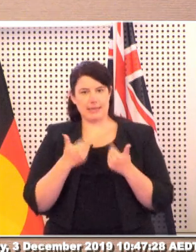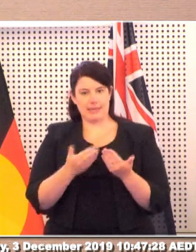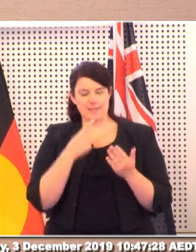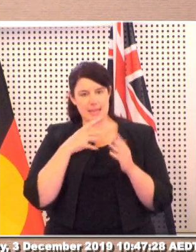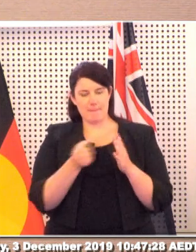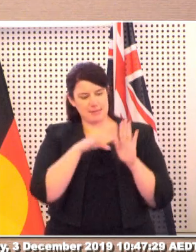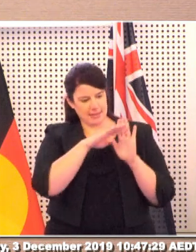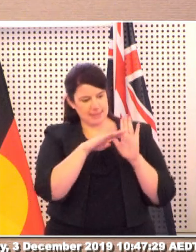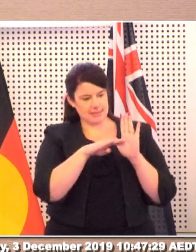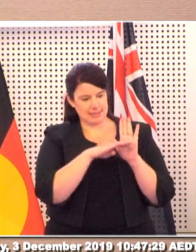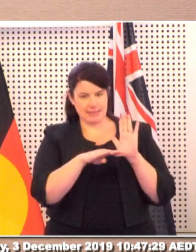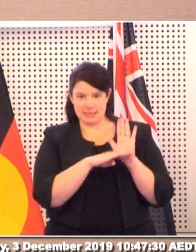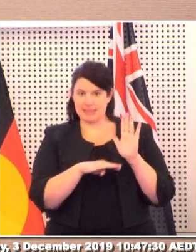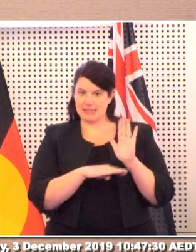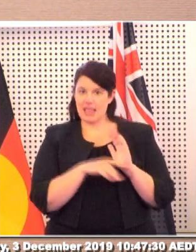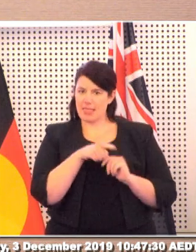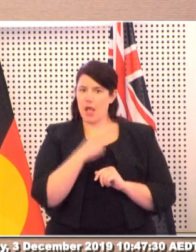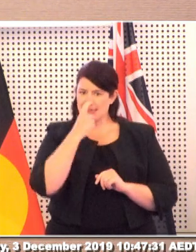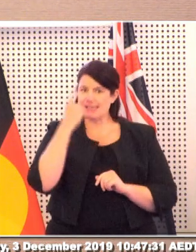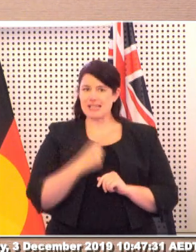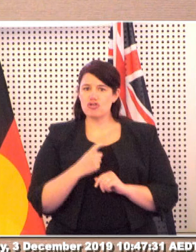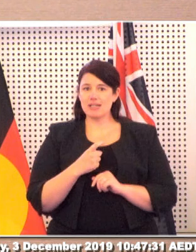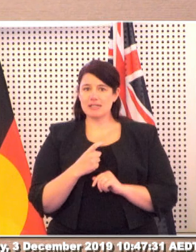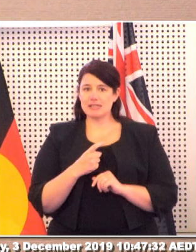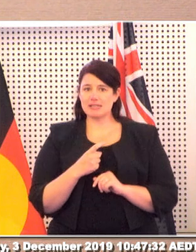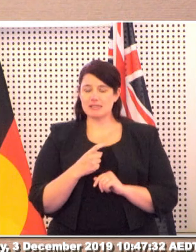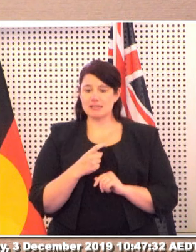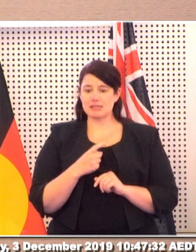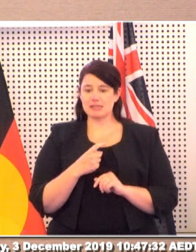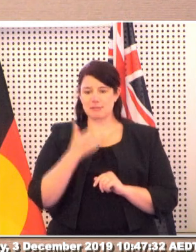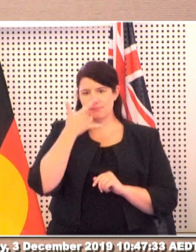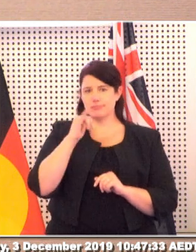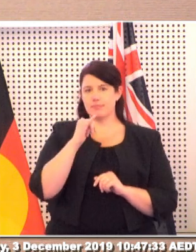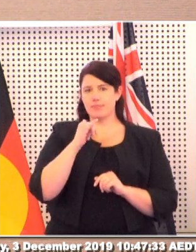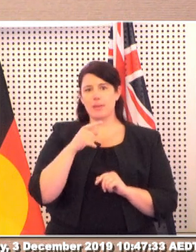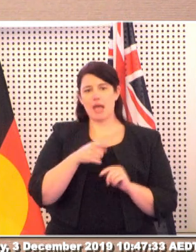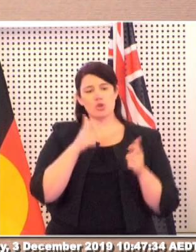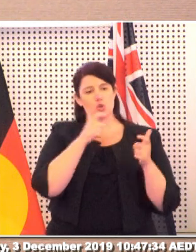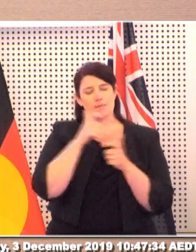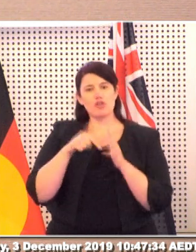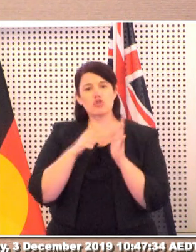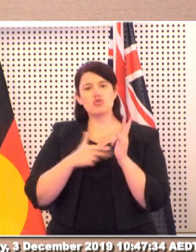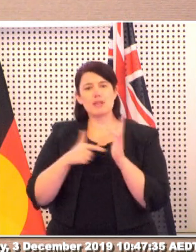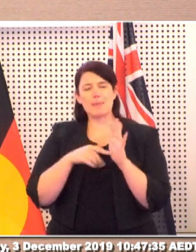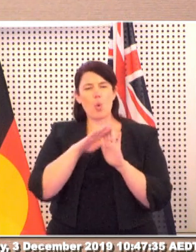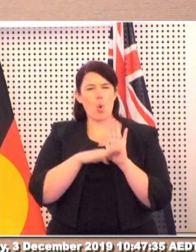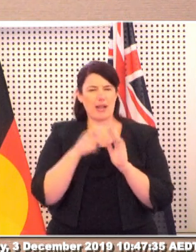would say, is a more extreme version of this. But in essence, a supervised treatment order, if you’re not familiar with them,